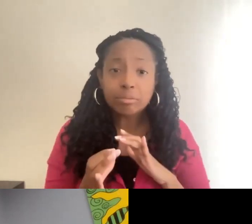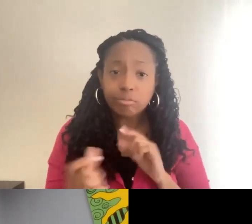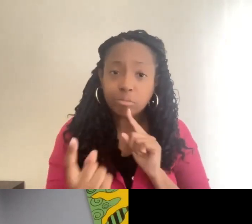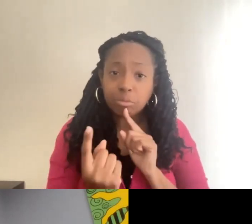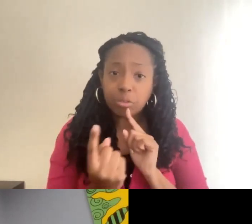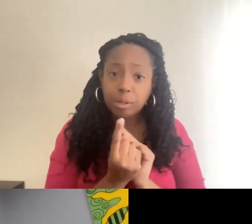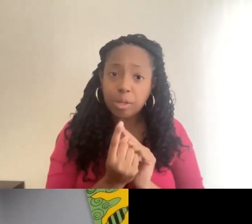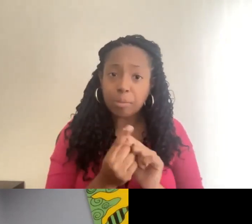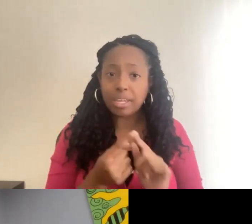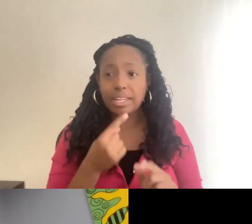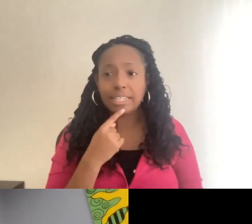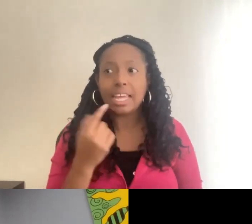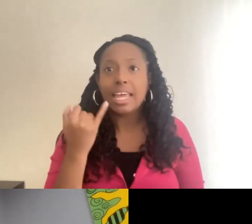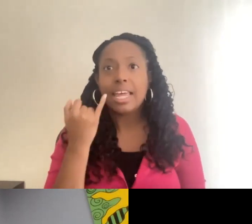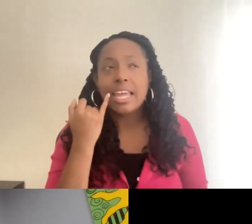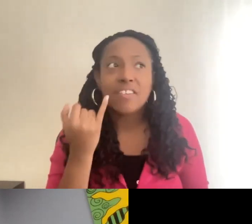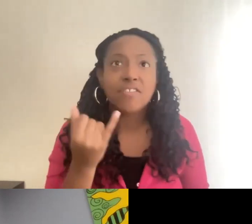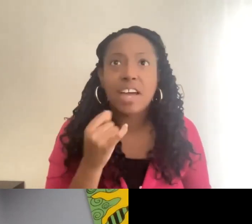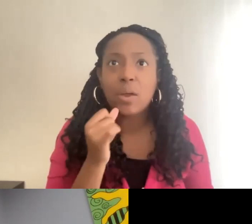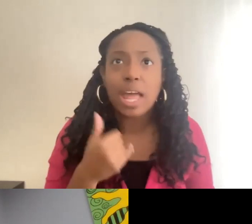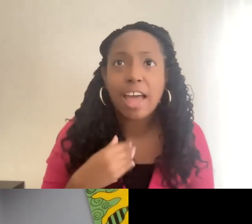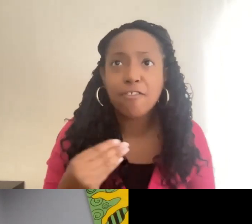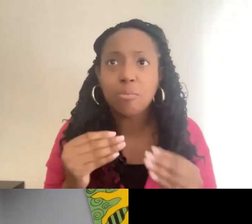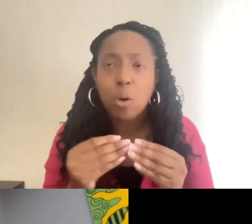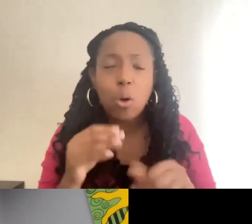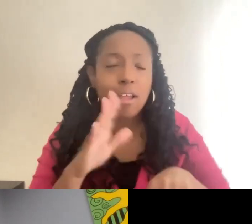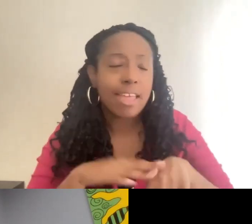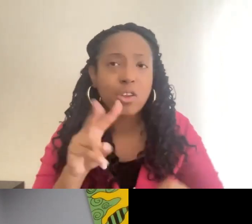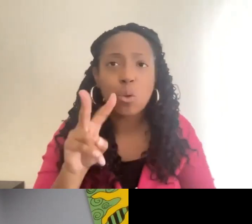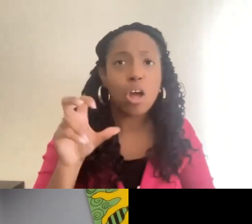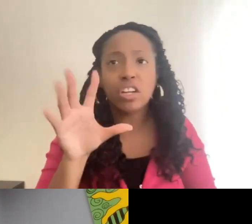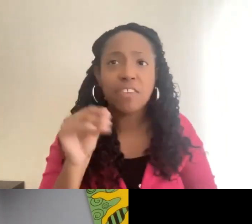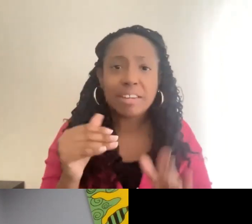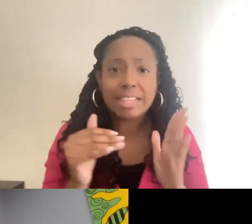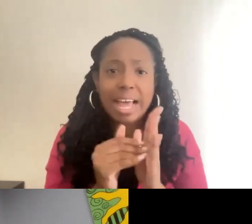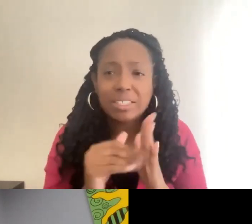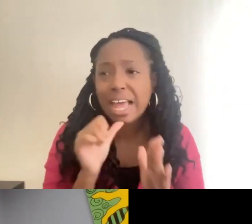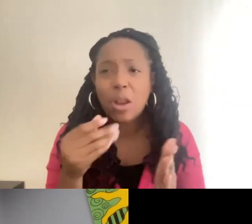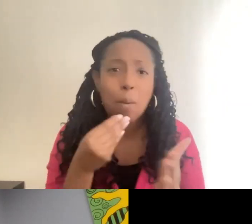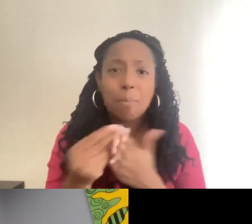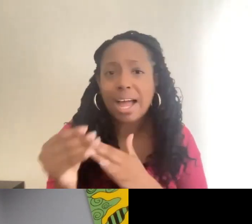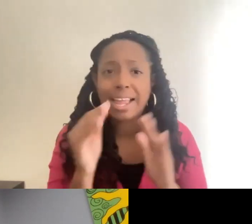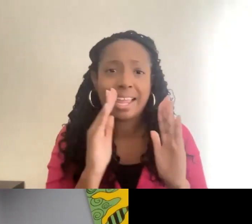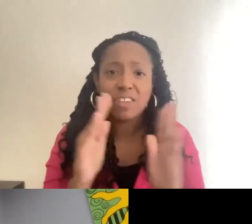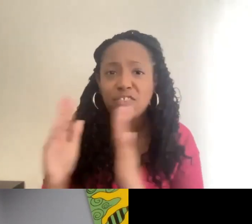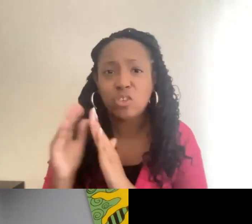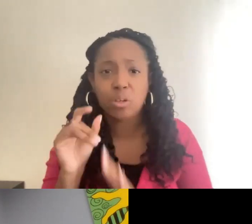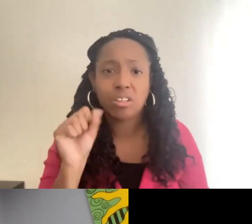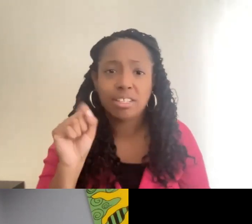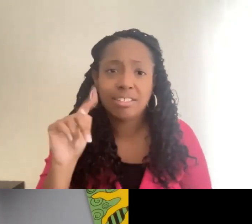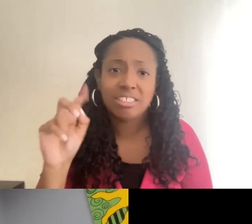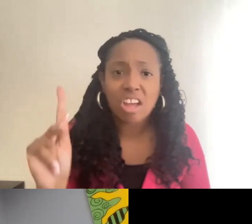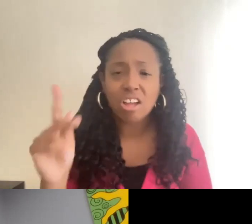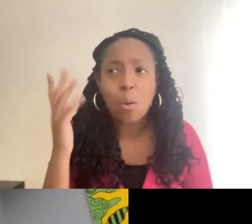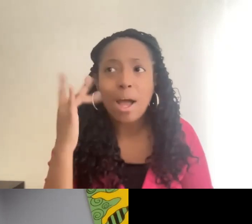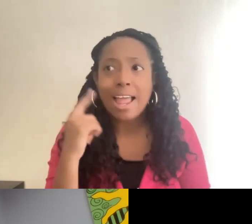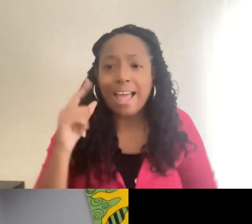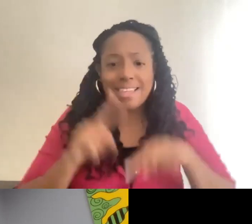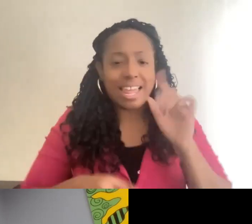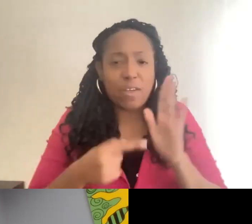$250,000 I don't buy individual stocks because I can't afford the risk that it comes with it